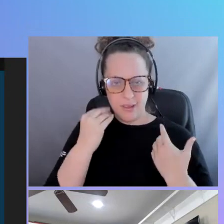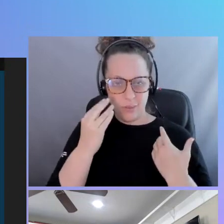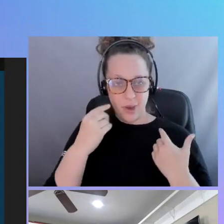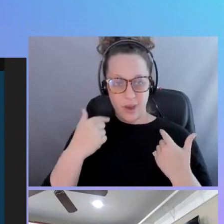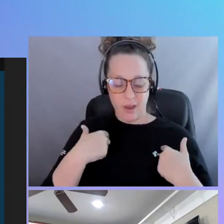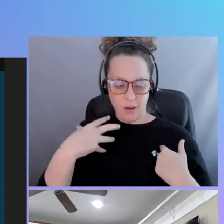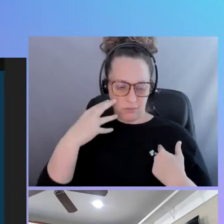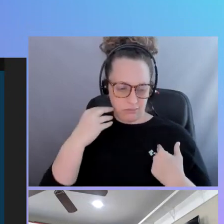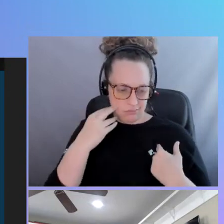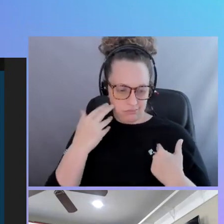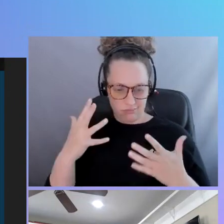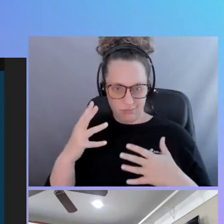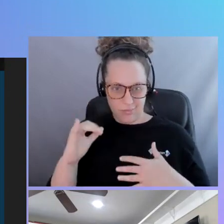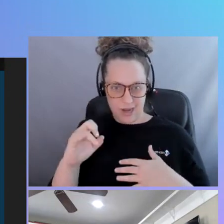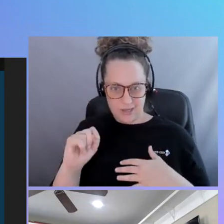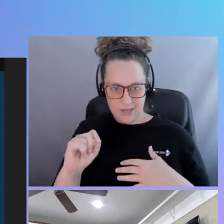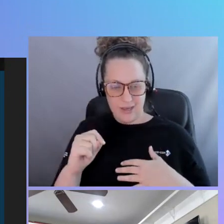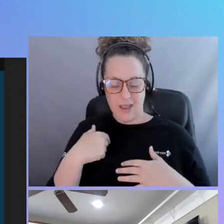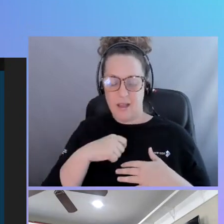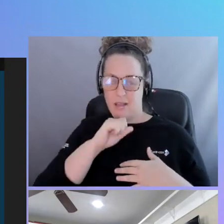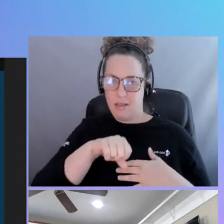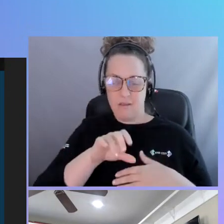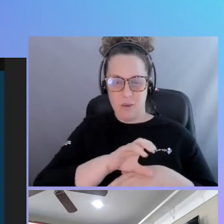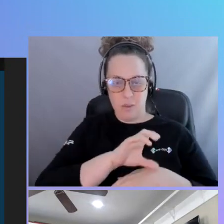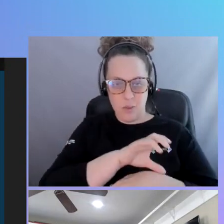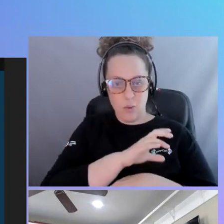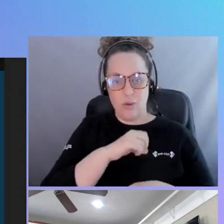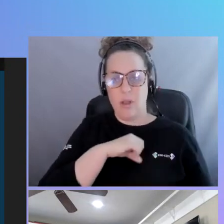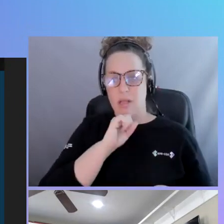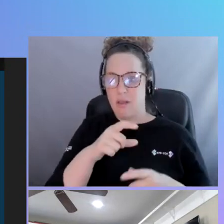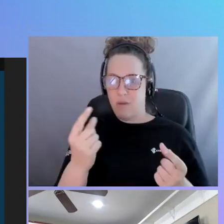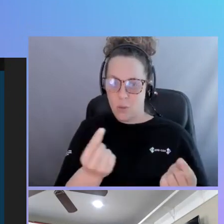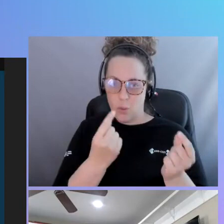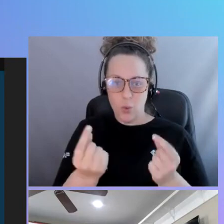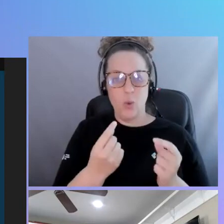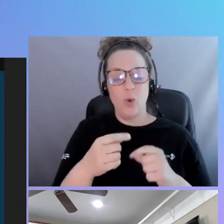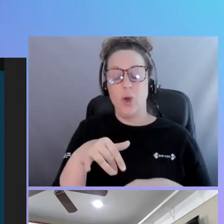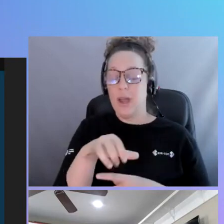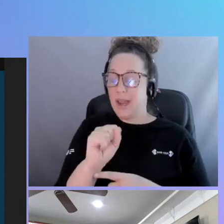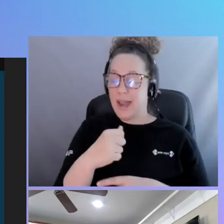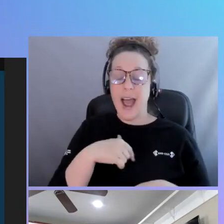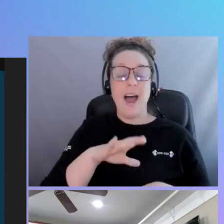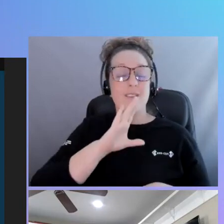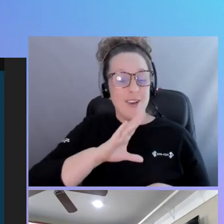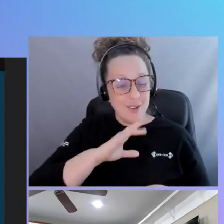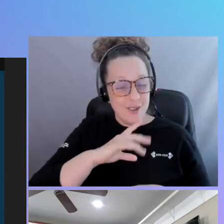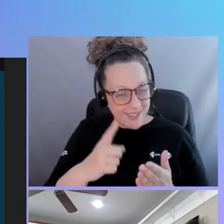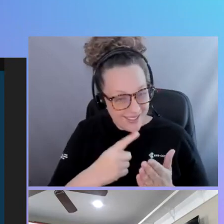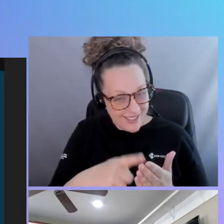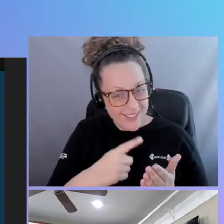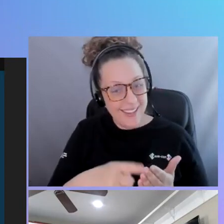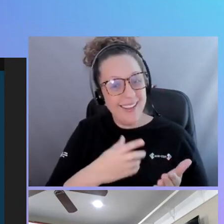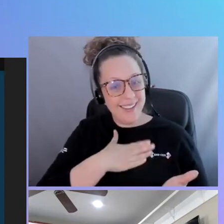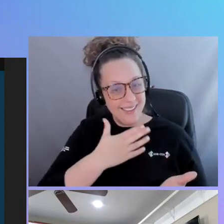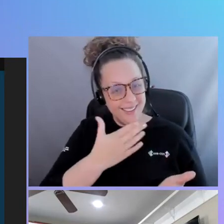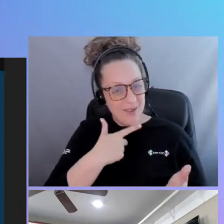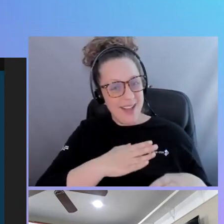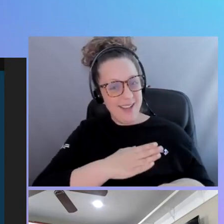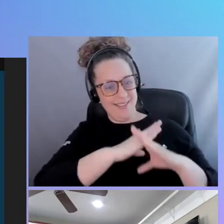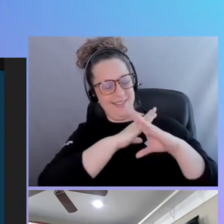in it. I love computers, love what they can do. Yes, I do get frustrated sometimes when I have accessibility issues, but it